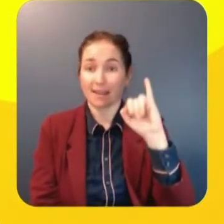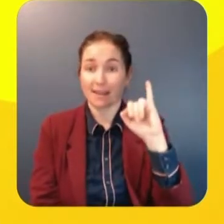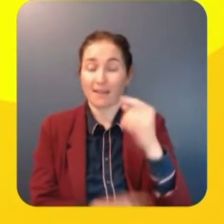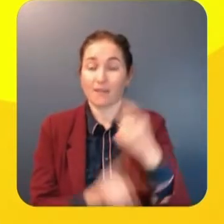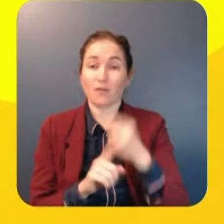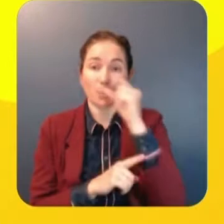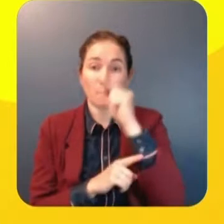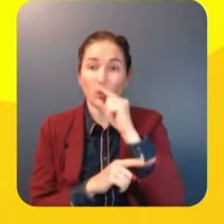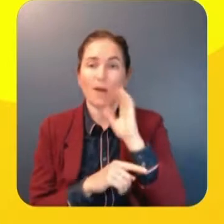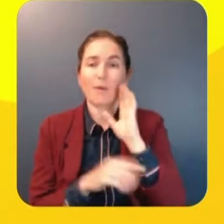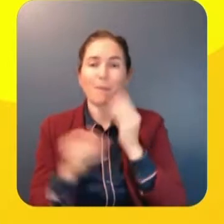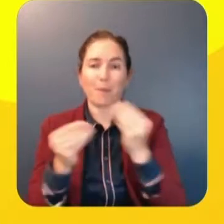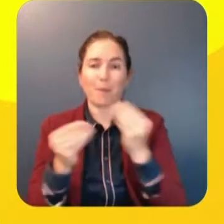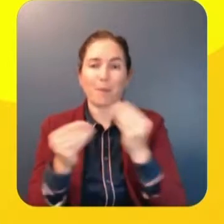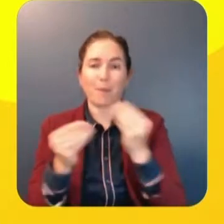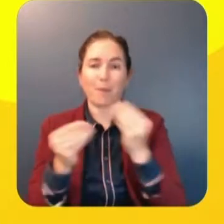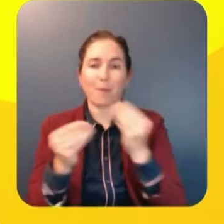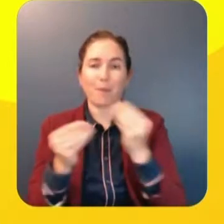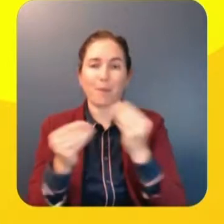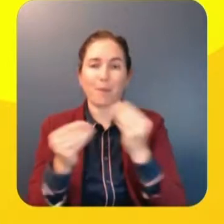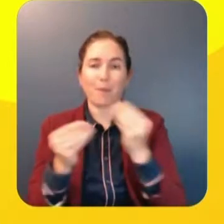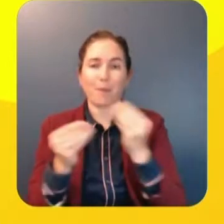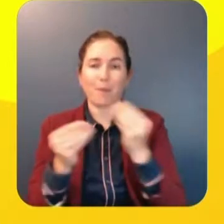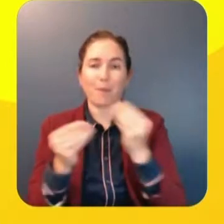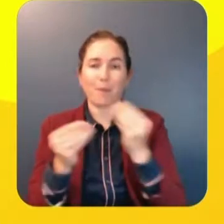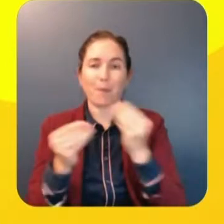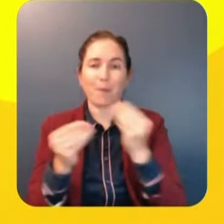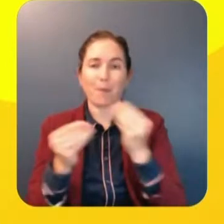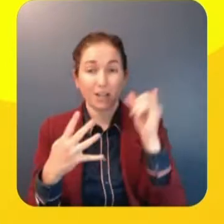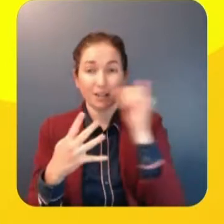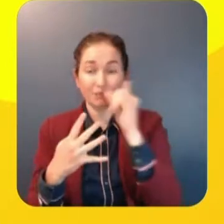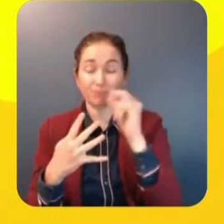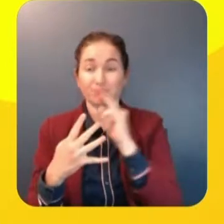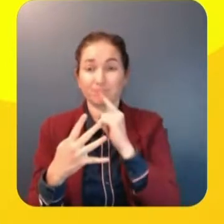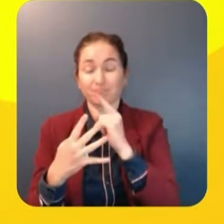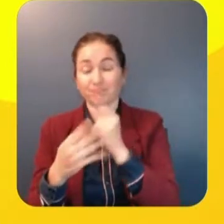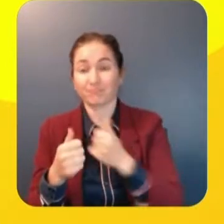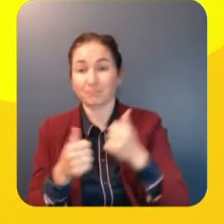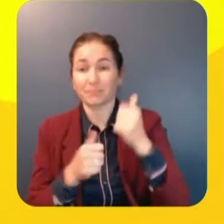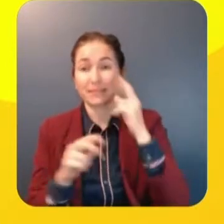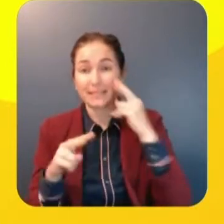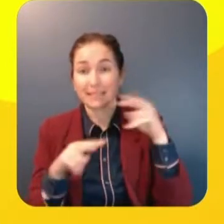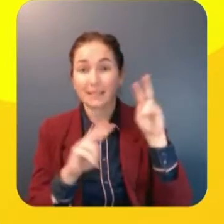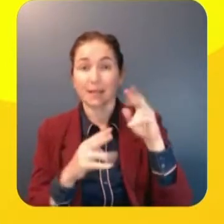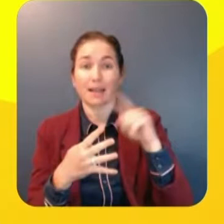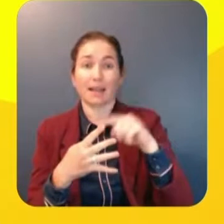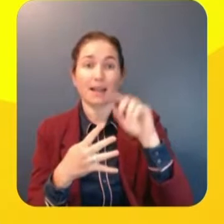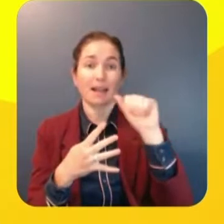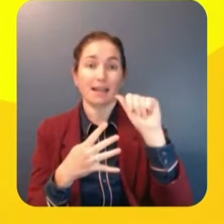And joining me are four very esteemed panellists. We have Iesha Berry, who's the chief diversity officer